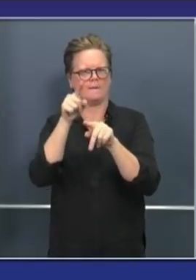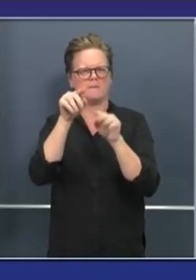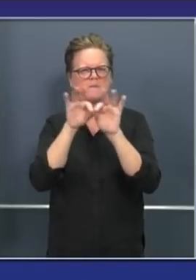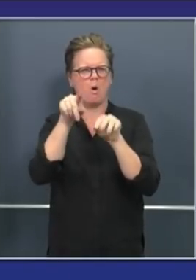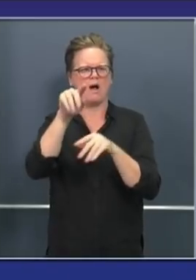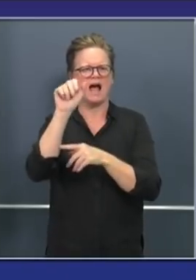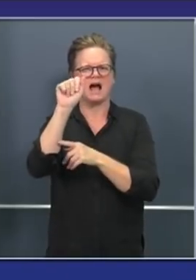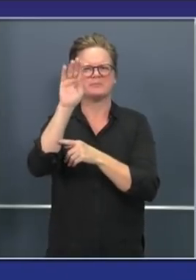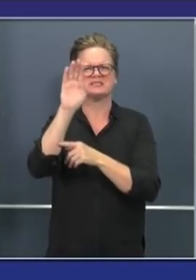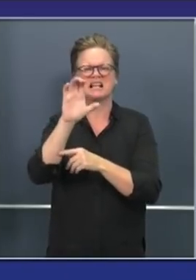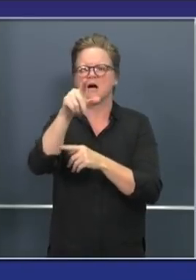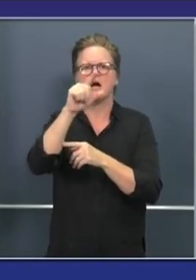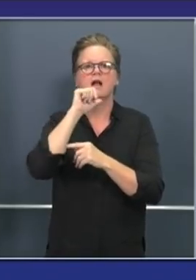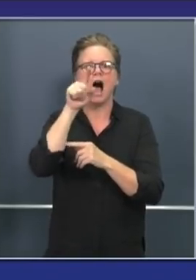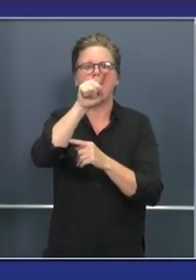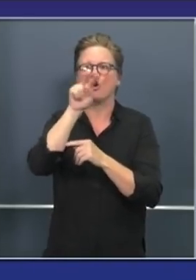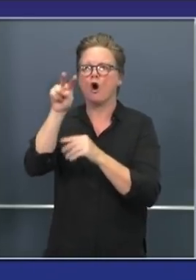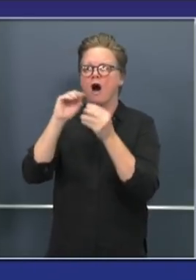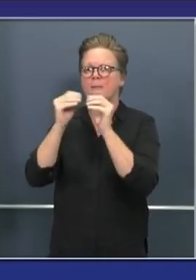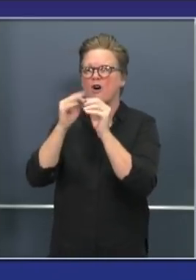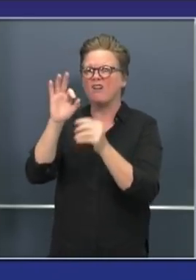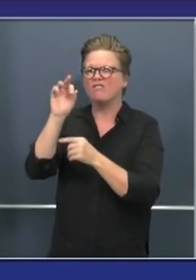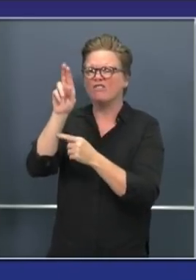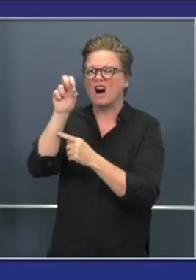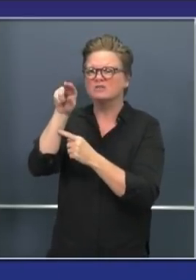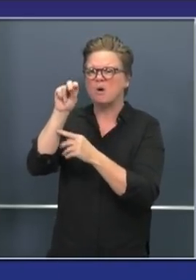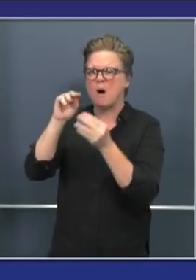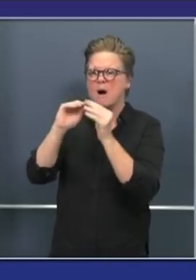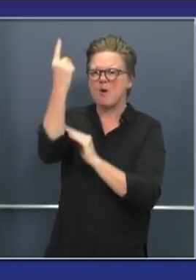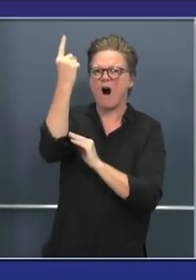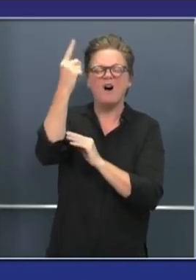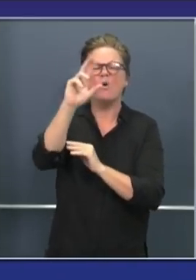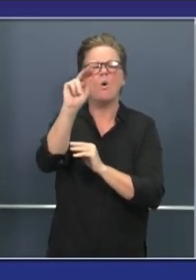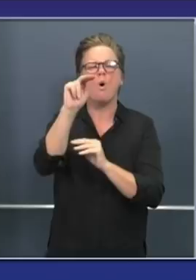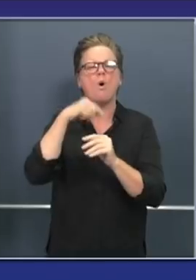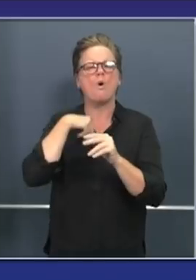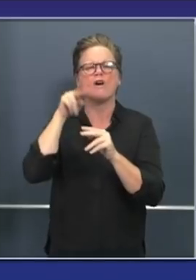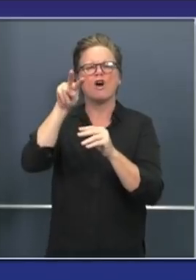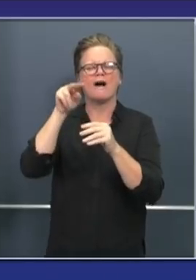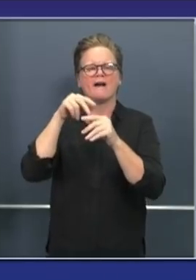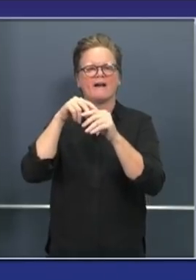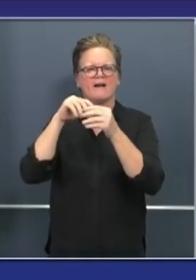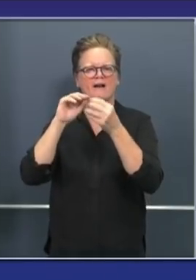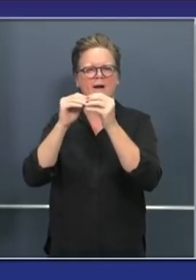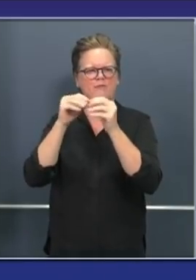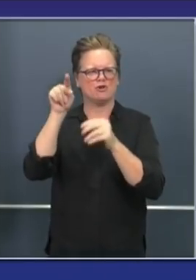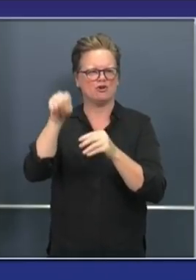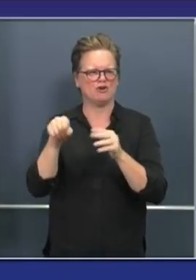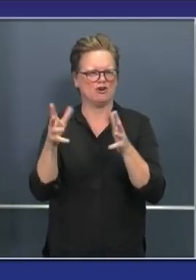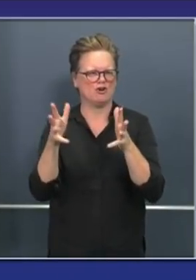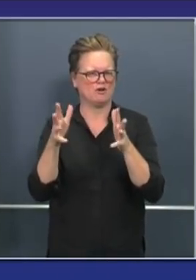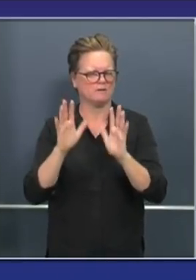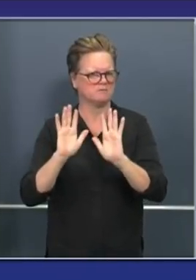ANY OTHER ORDER. AND YOU CAN SEE THAT WE LOOK AT THESE SPECIFIC MEASURES, THINGS THAT WE HAVE TALKED TO YOU